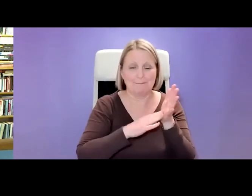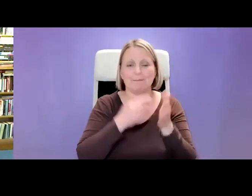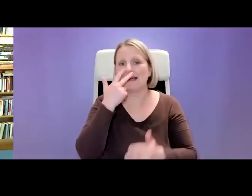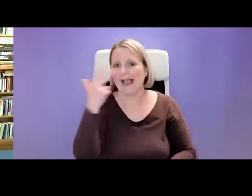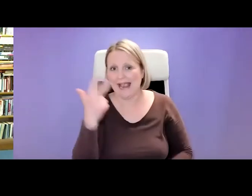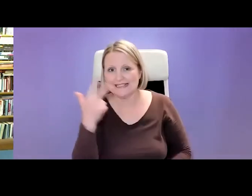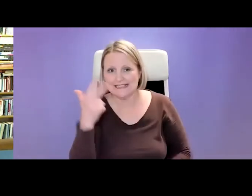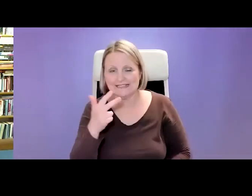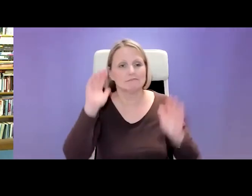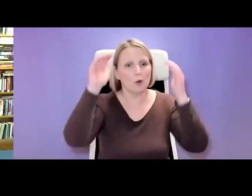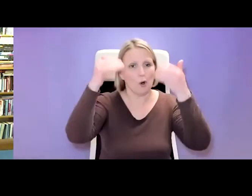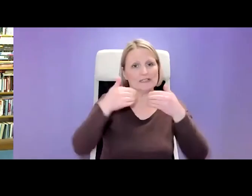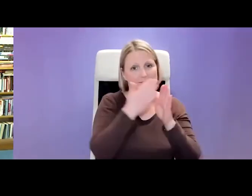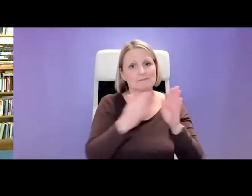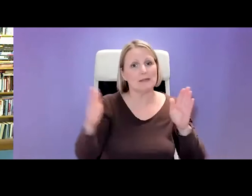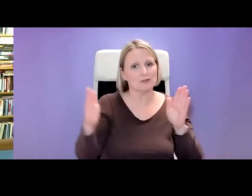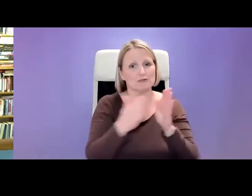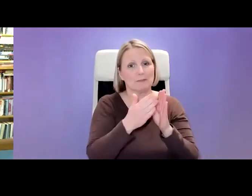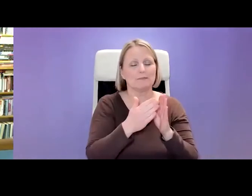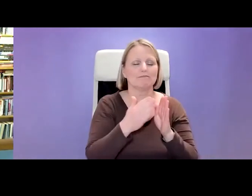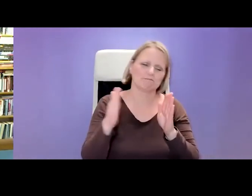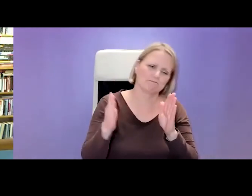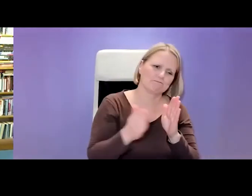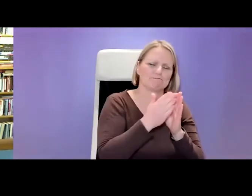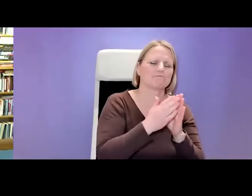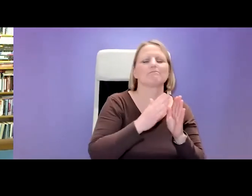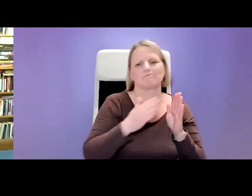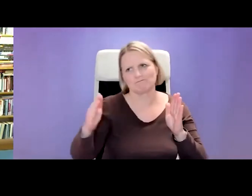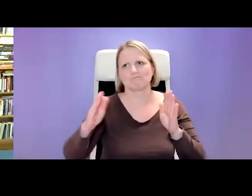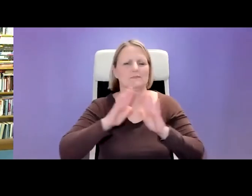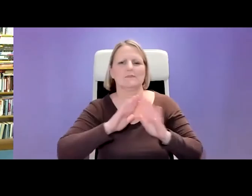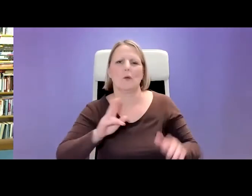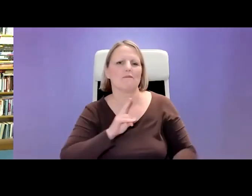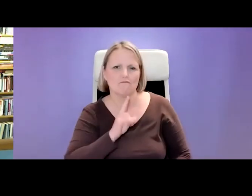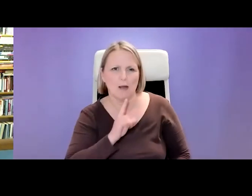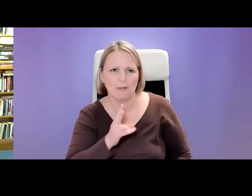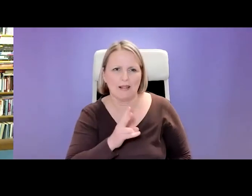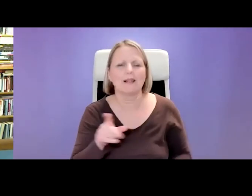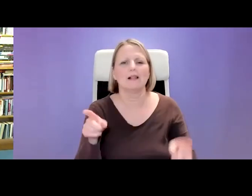to the extent of being non-verbal as well as being as having Down syndrome.